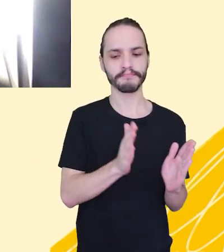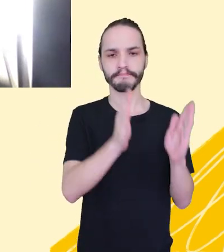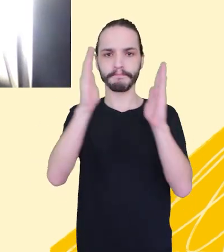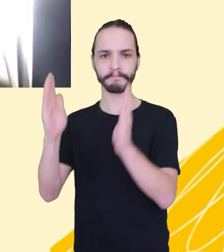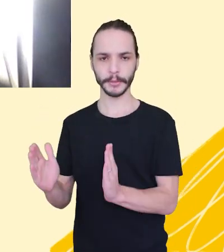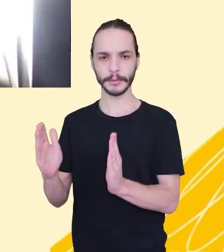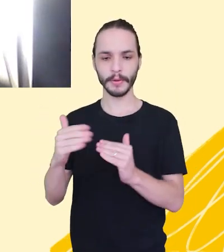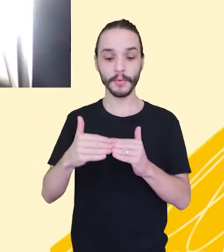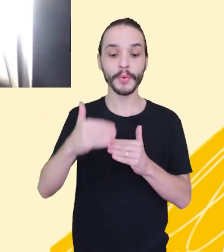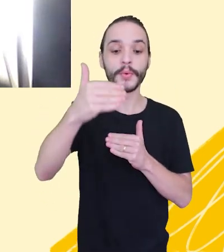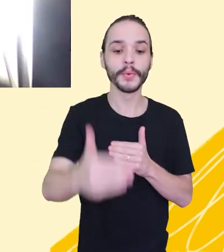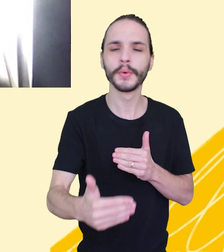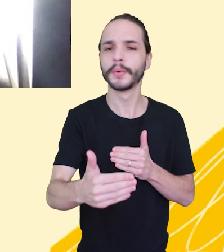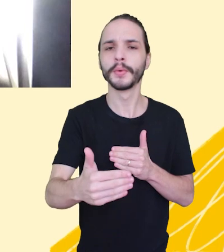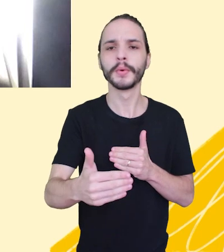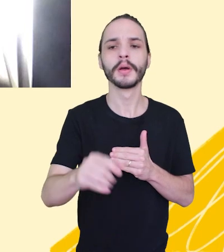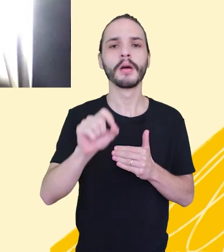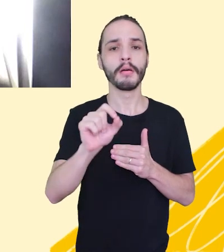What is written on the paper